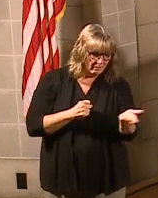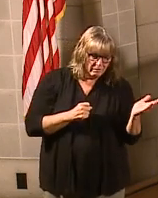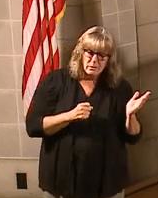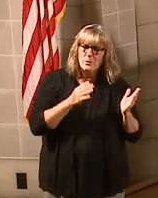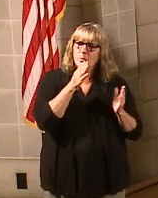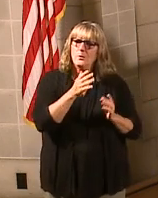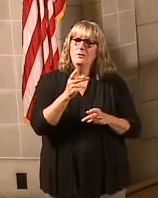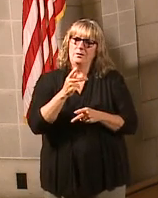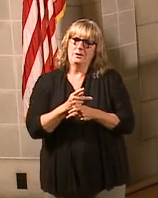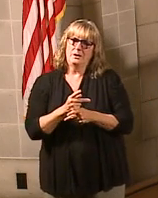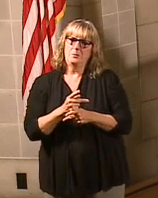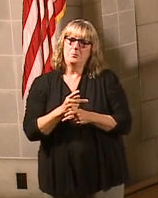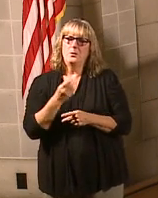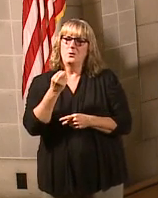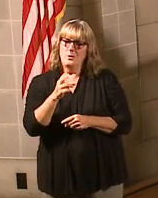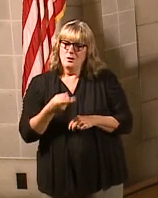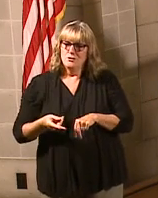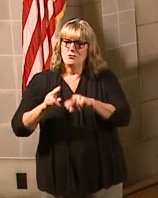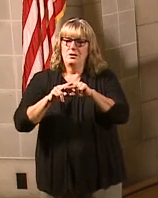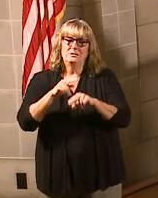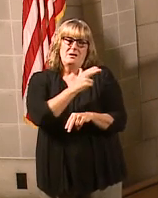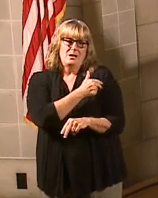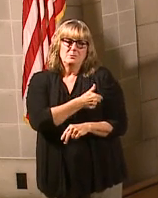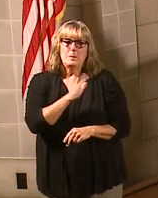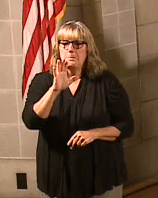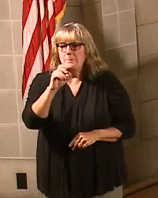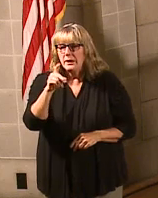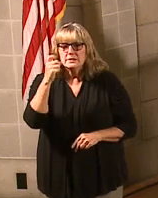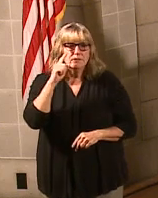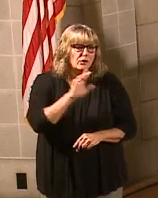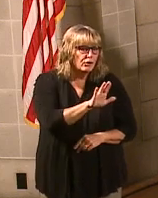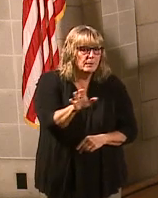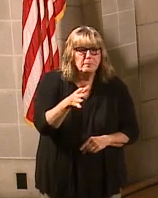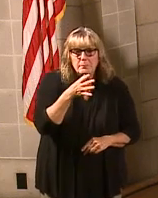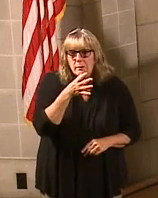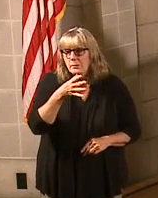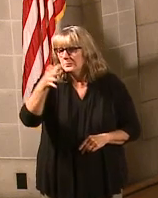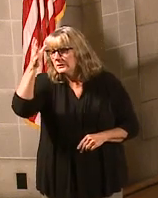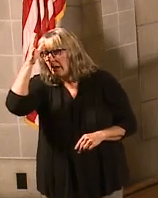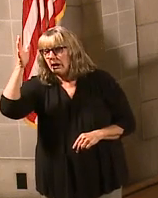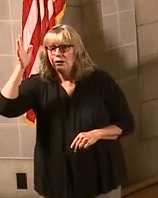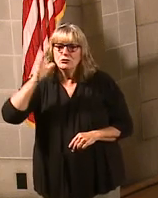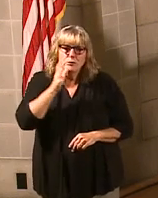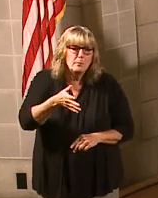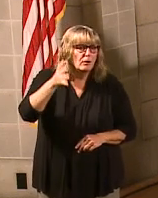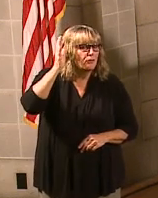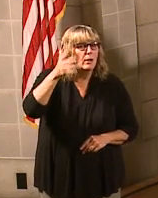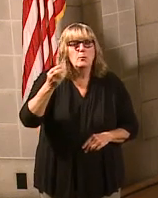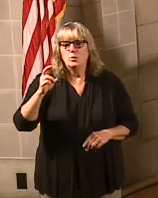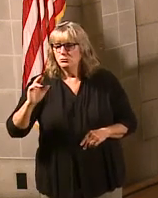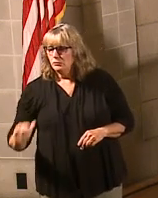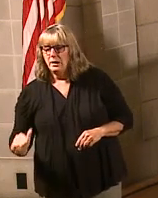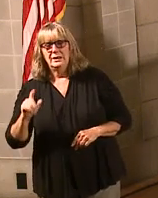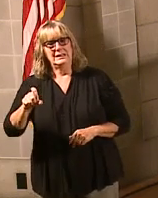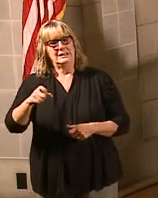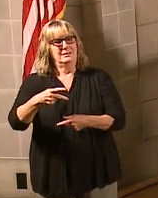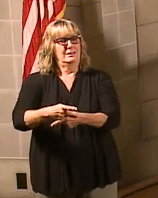SHIFTS. BUY THEM A COFFEE OR LISTEN TO THEM WHEN THEY NEED SOMEONE TO TALK TO.